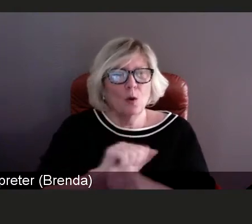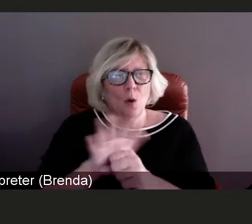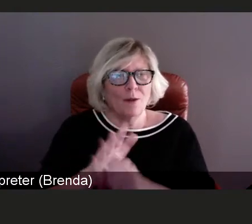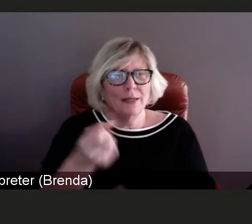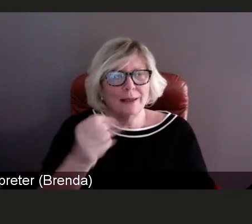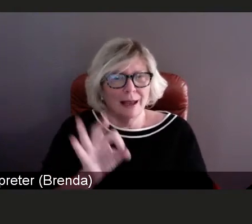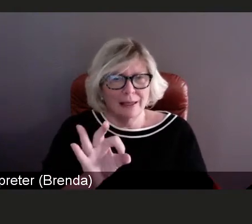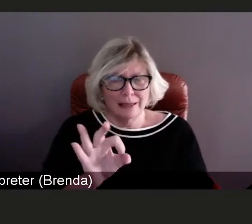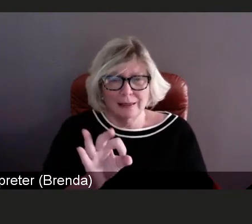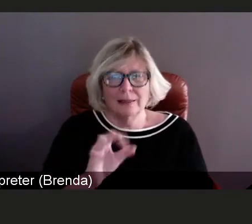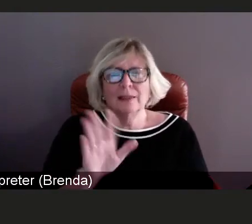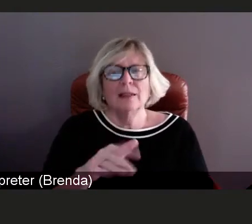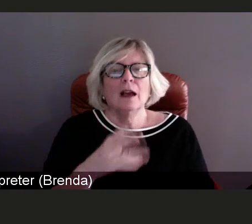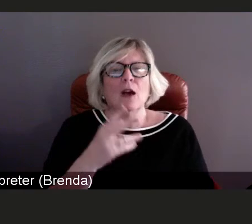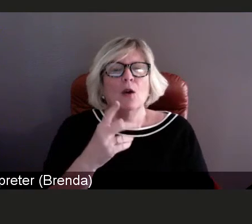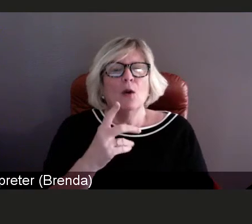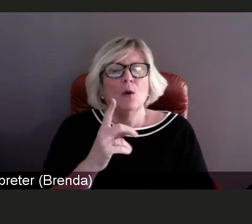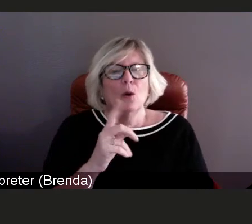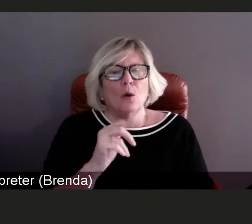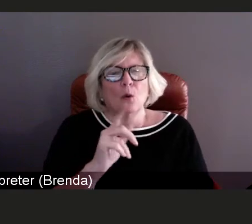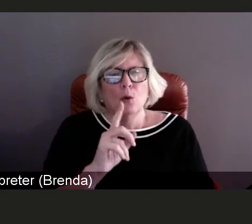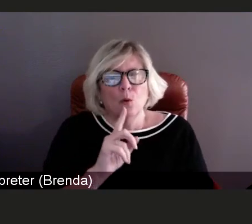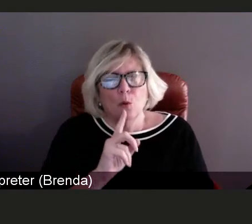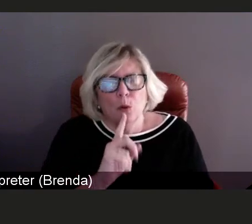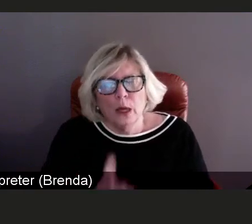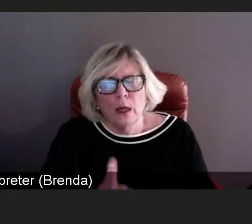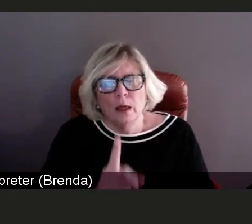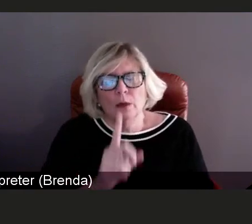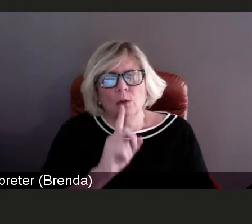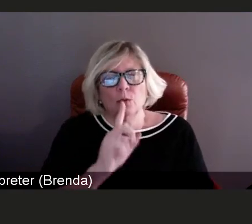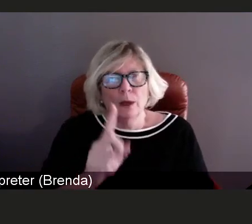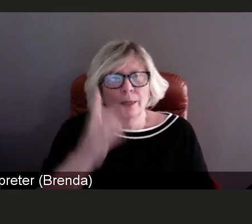really intelligent, well-versed,